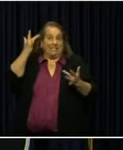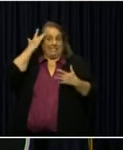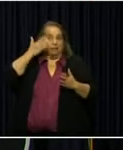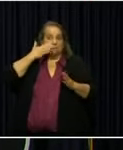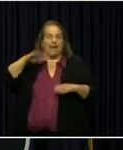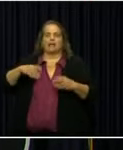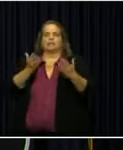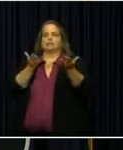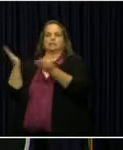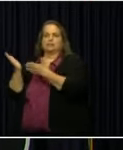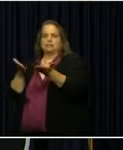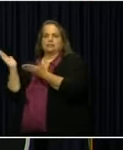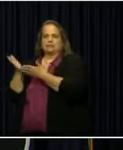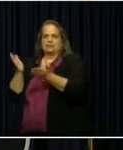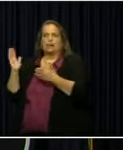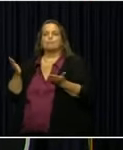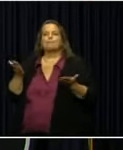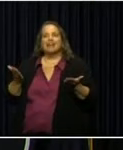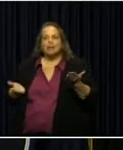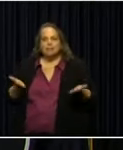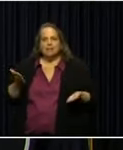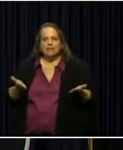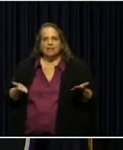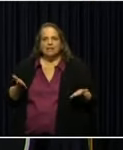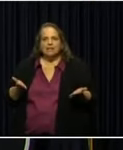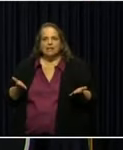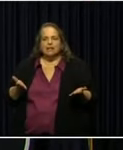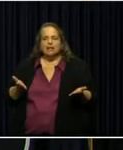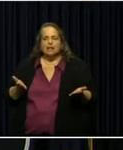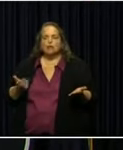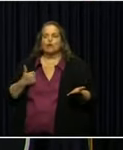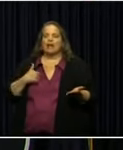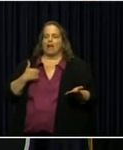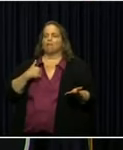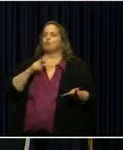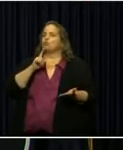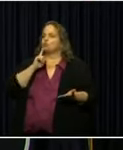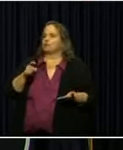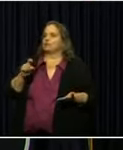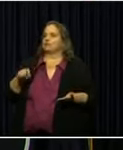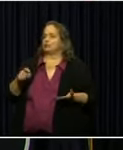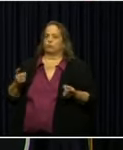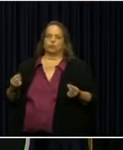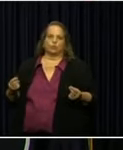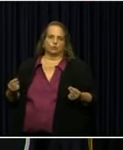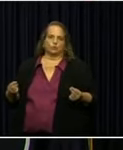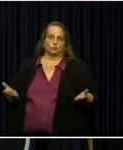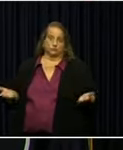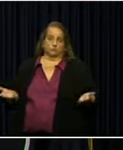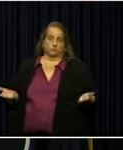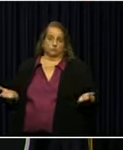A BLUEPRINT FOR WHAT -- SO THE QUESTION IS IN WHAT WE'RE DOING ROUTINE ARE WE RELYING A LOT ON THE WHITE HOUSE